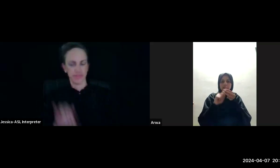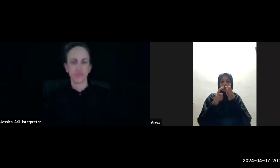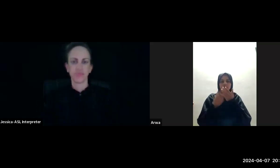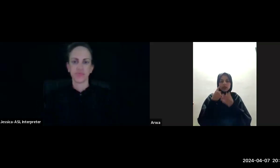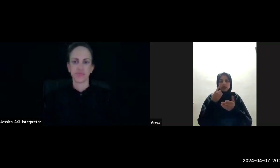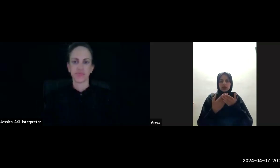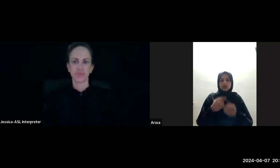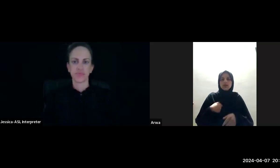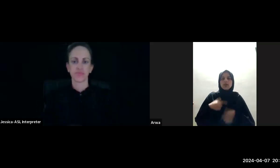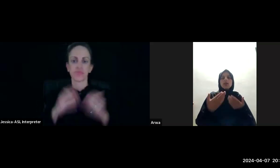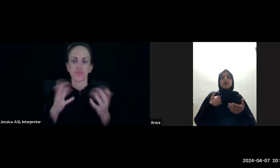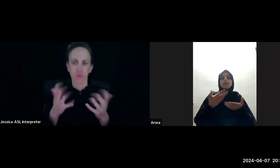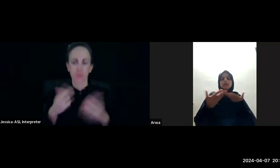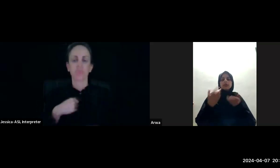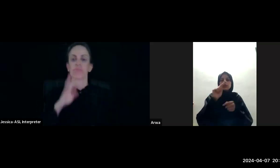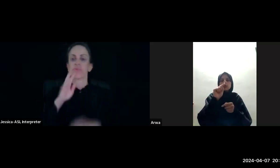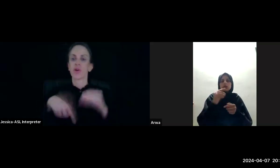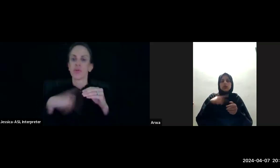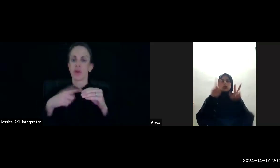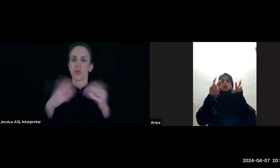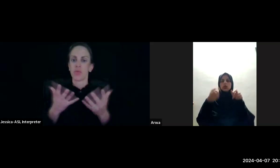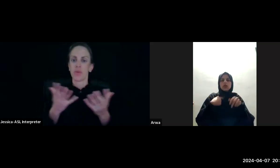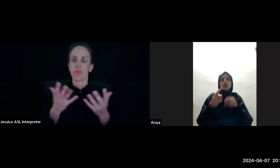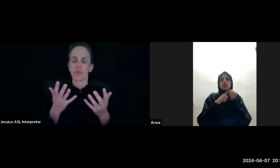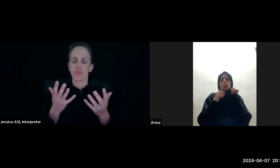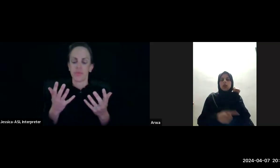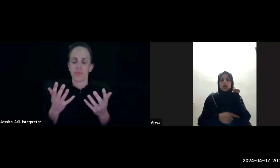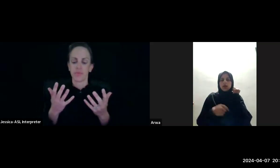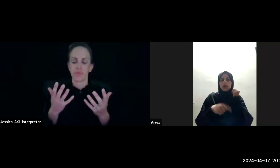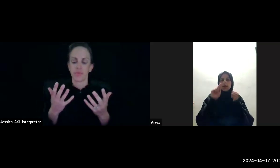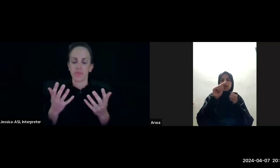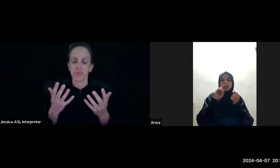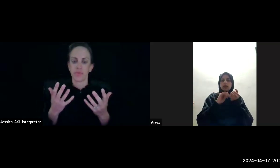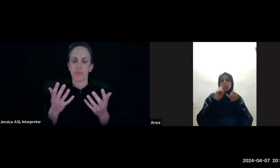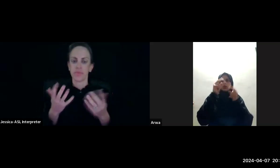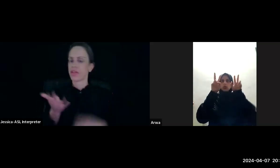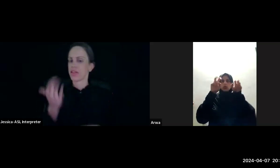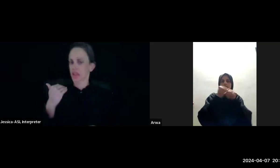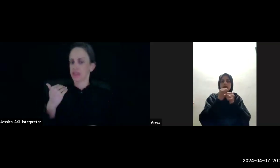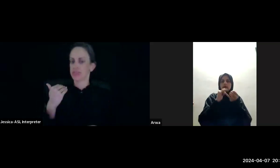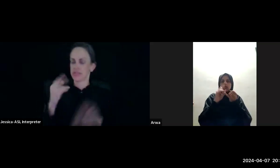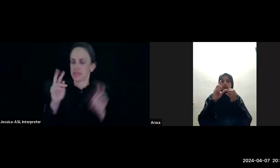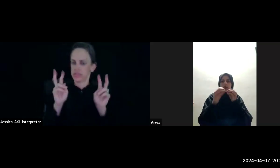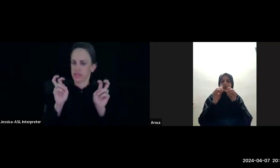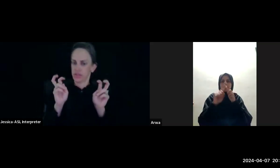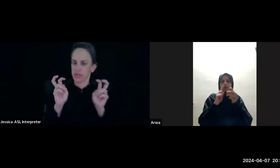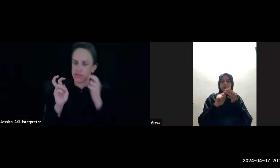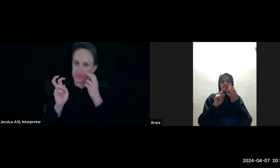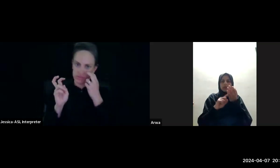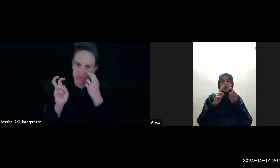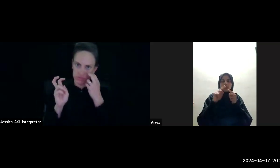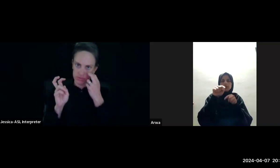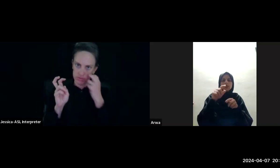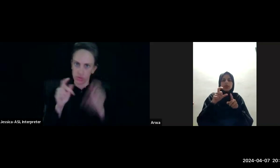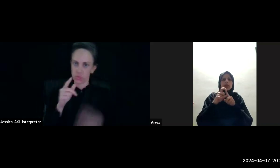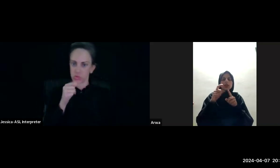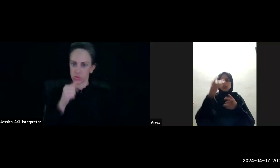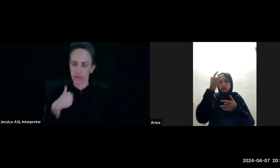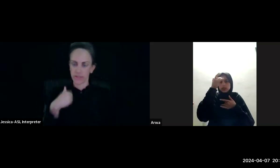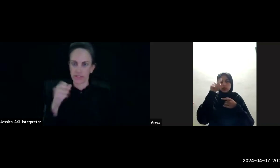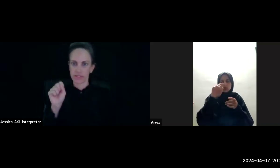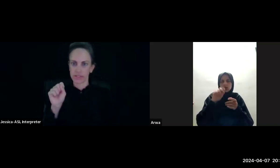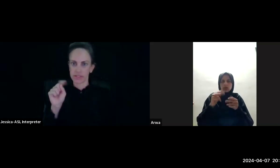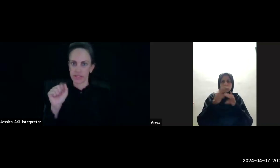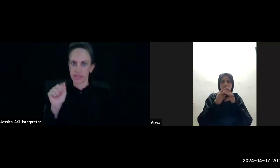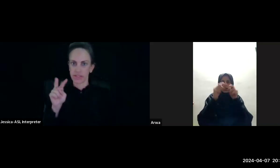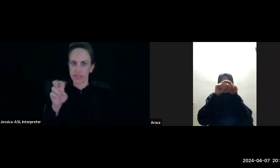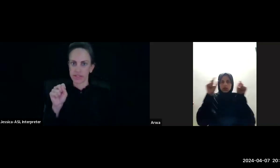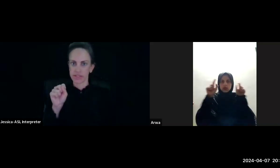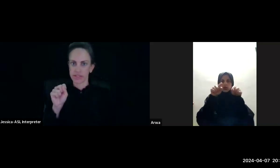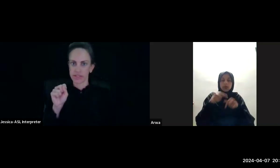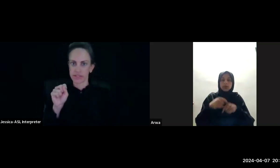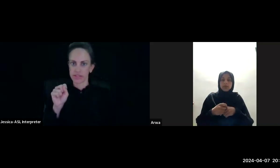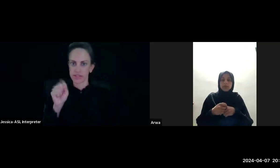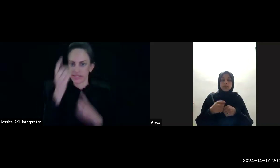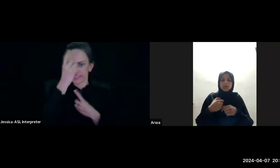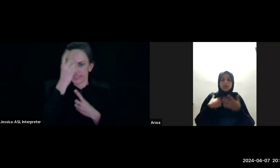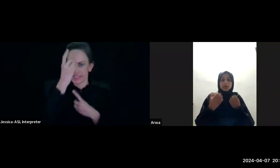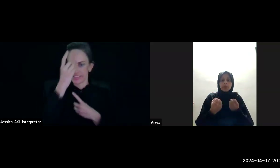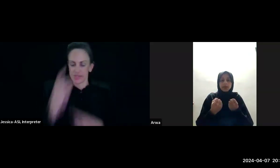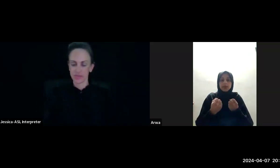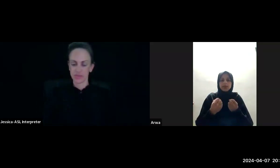was talking about uh the last um subject who has Stargardt's disease and um he had reading disability and